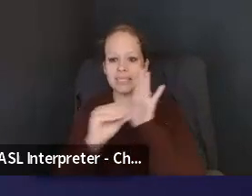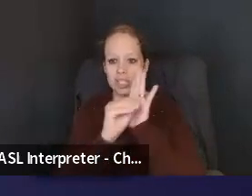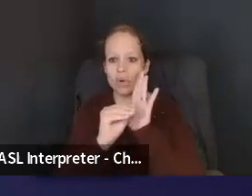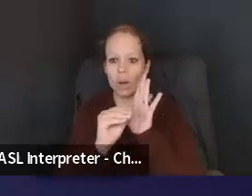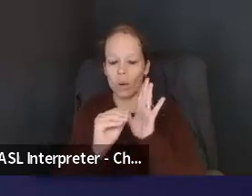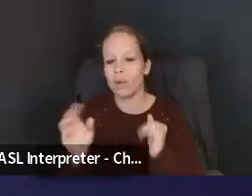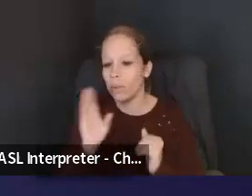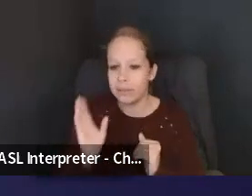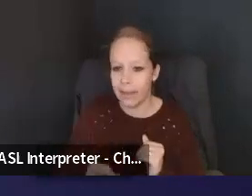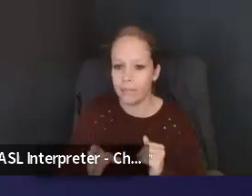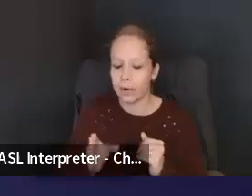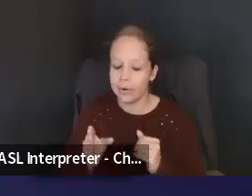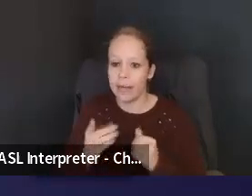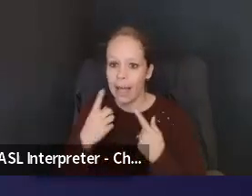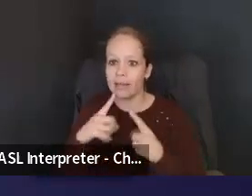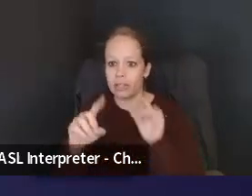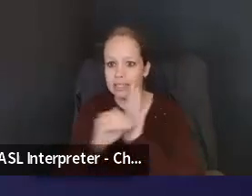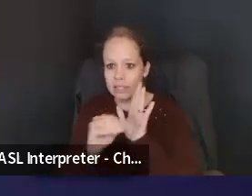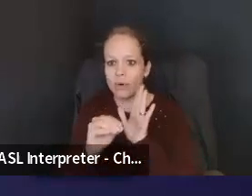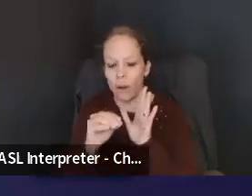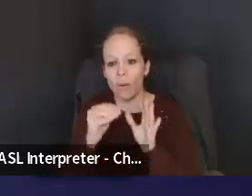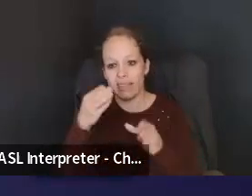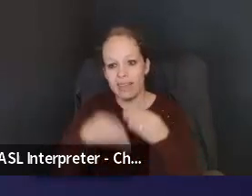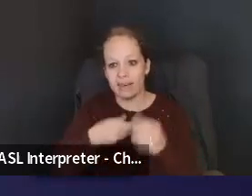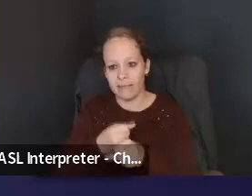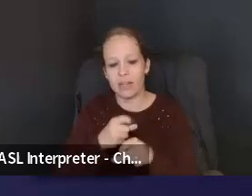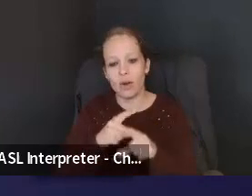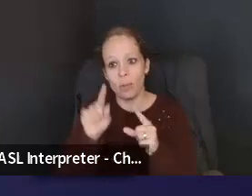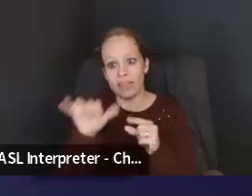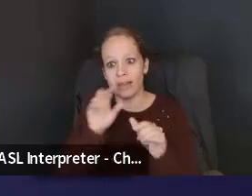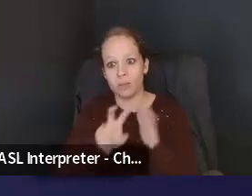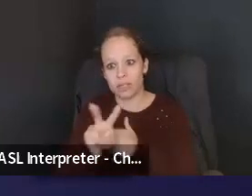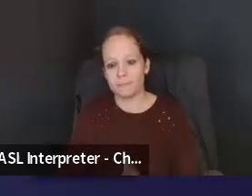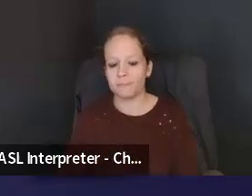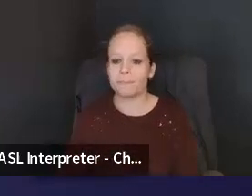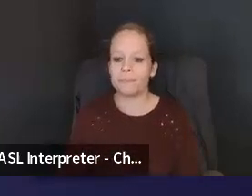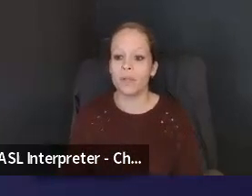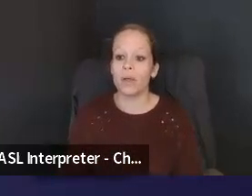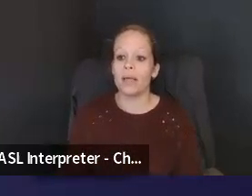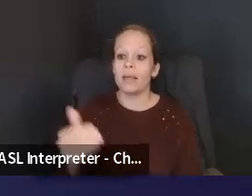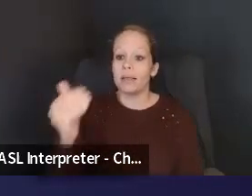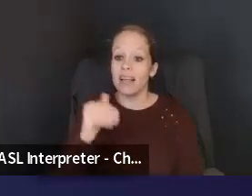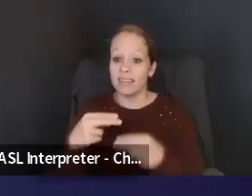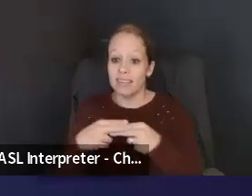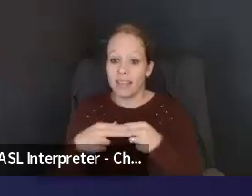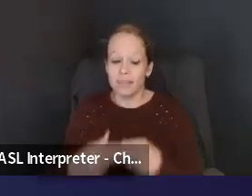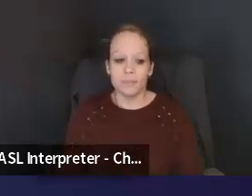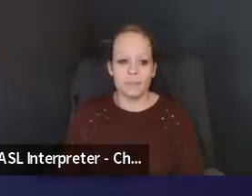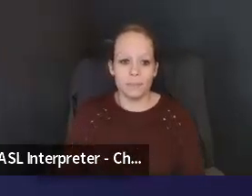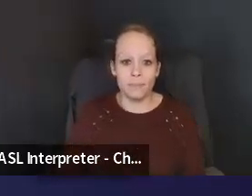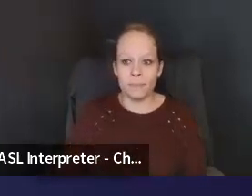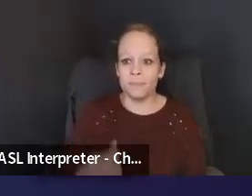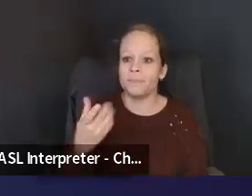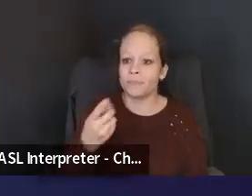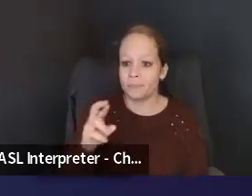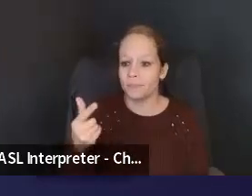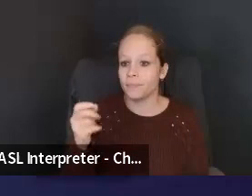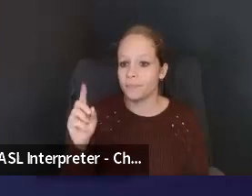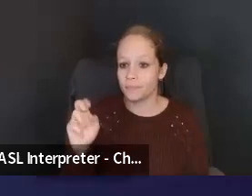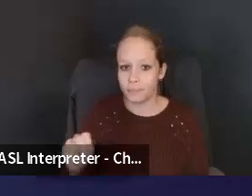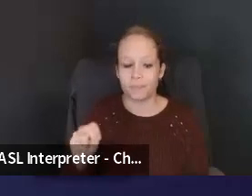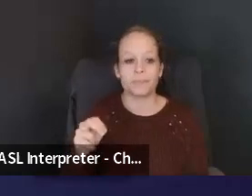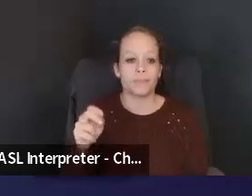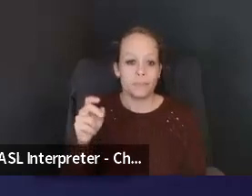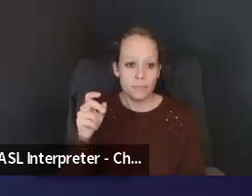Leslie's point. Terrific. Next slide, please. Dr. Gooden, this is one of the first content sections